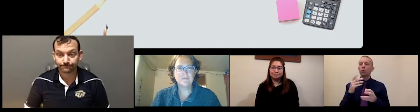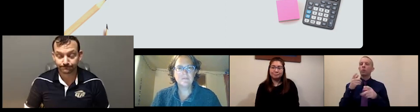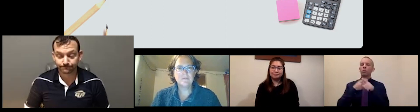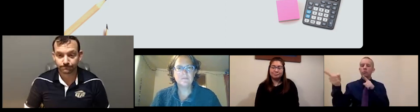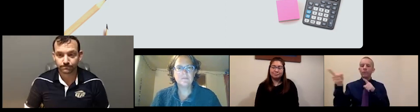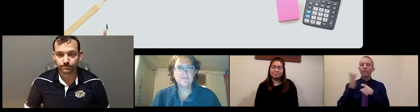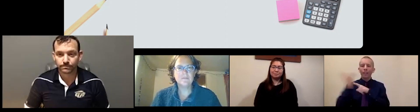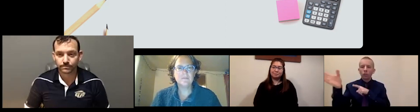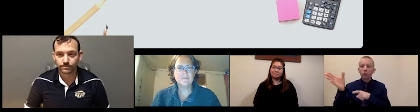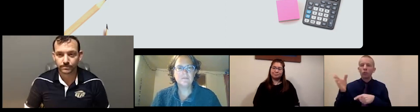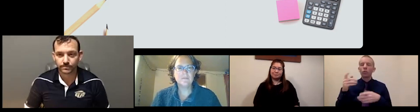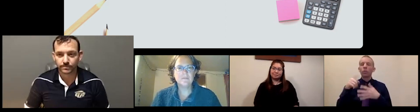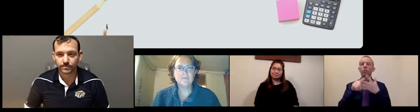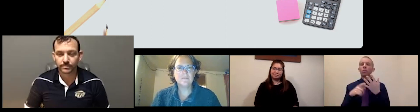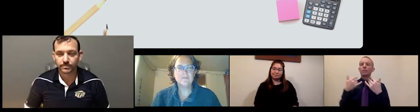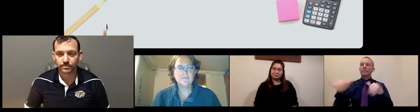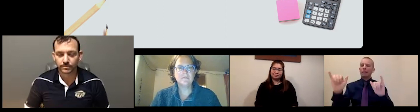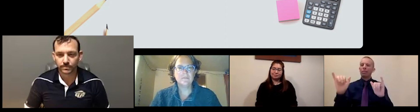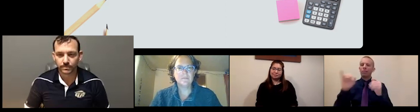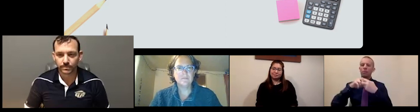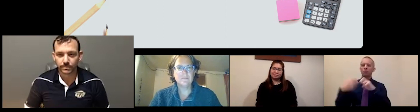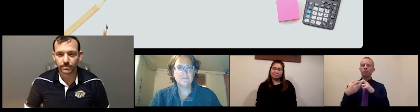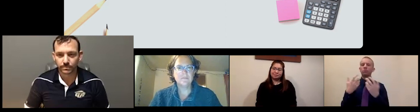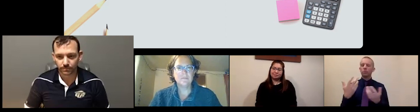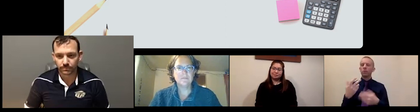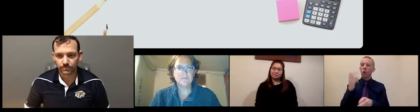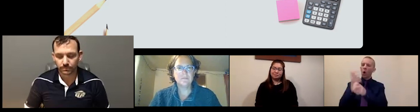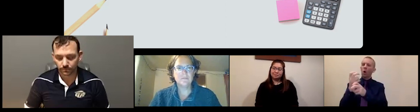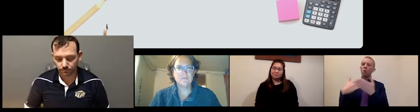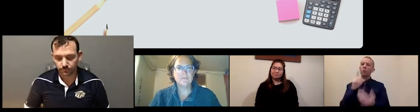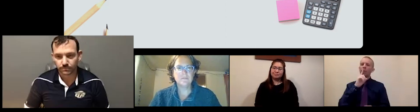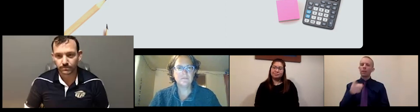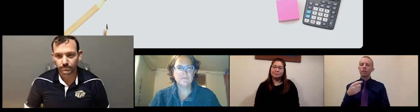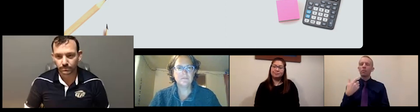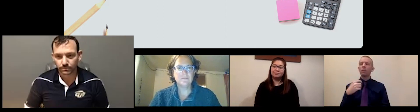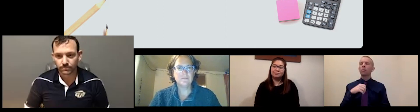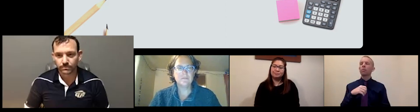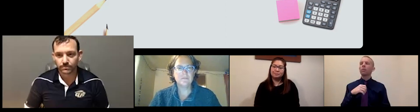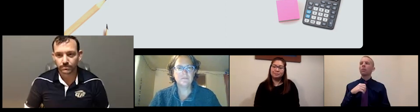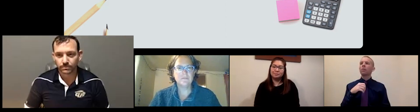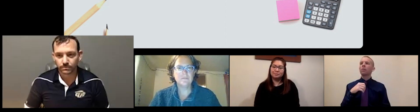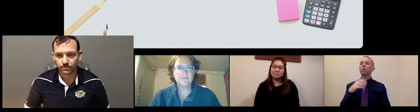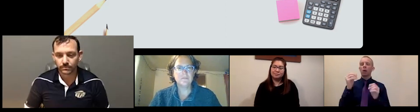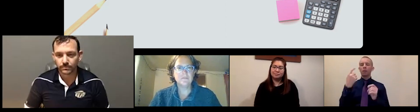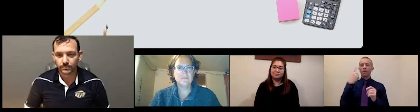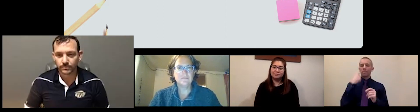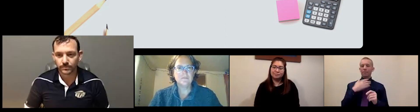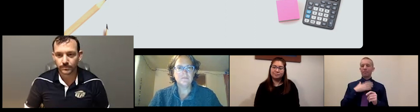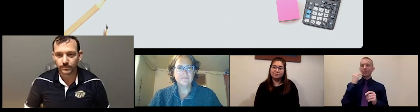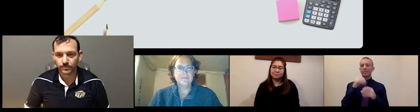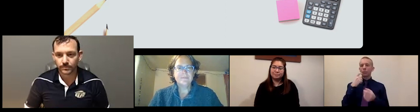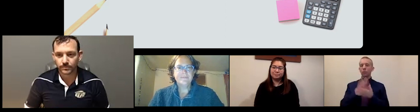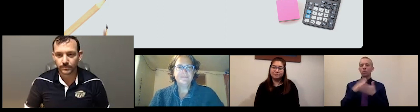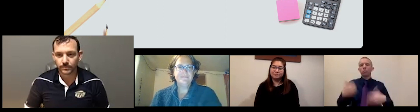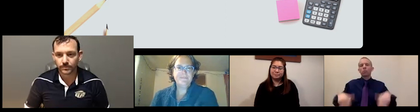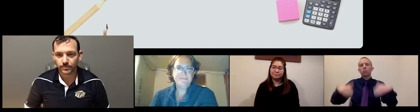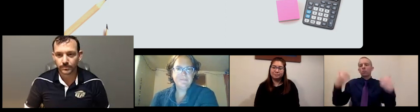That’s the hard part, really. For me, my experience in dental school impacted me greatly.